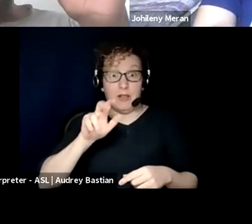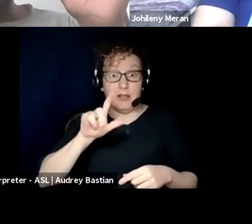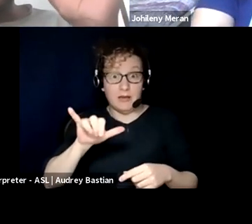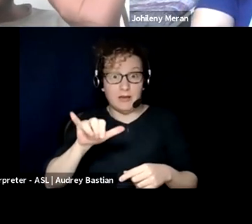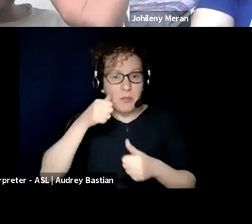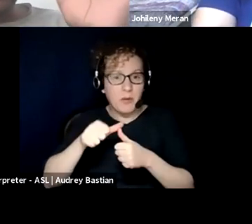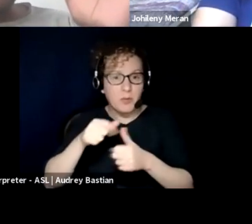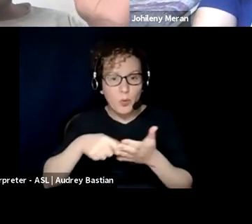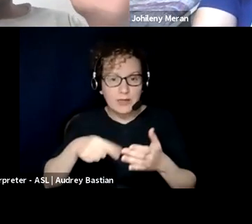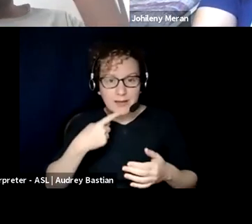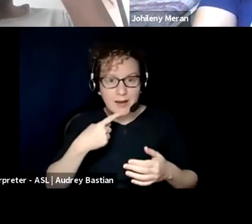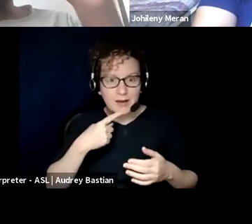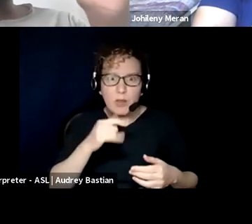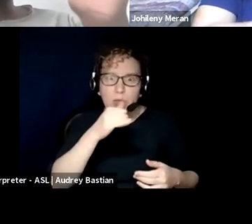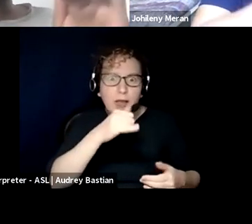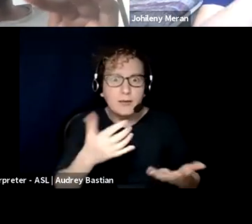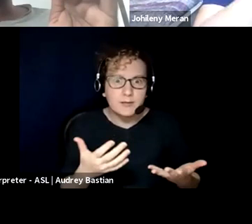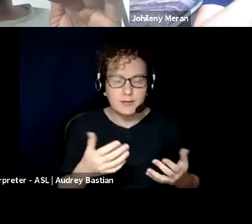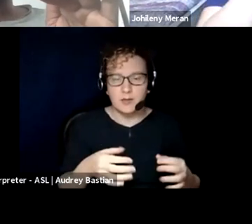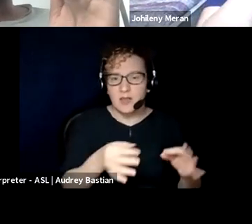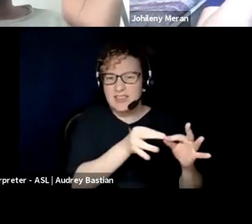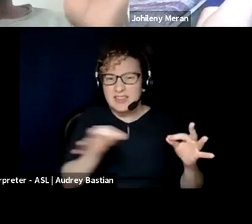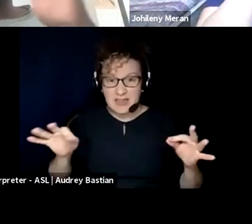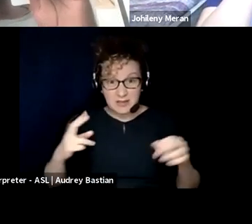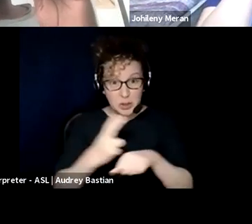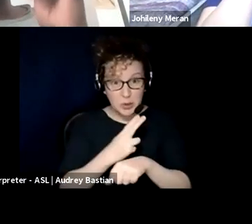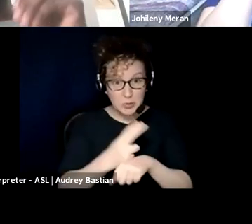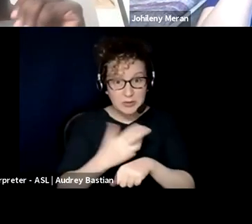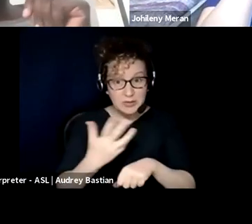it was so ridiculous. Like the sentence that he used was like you know was like unlike traditional